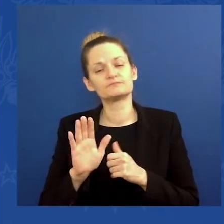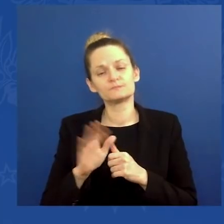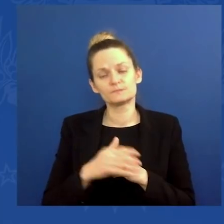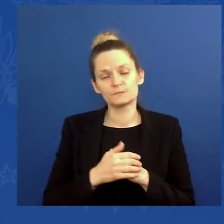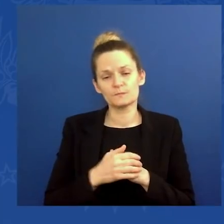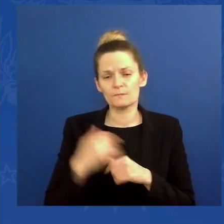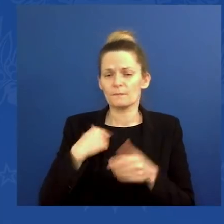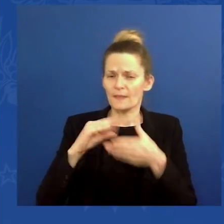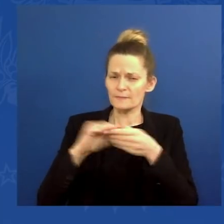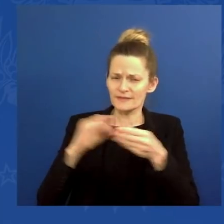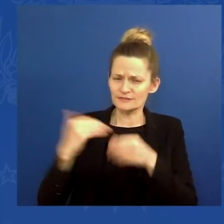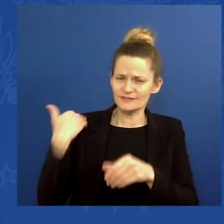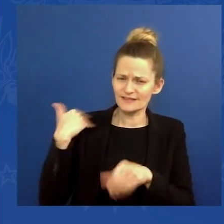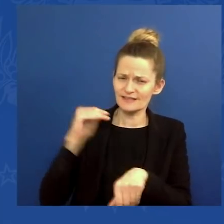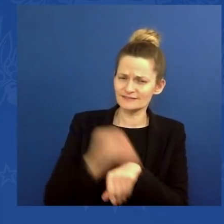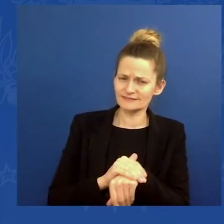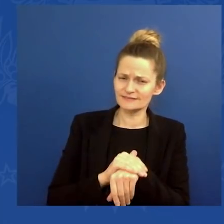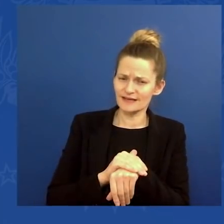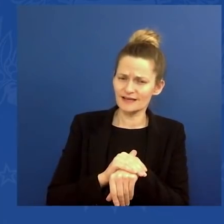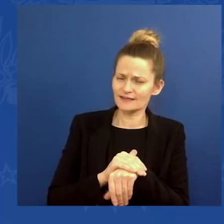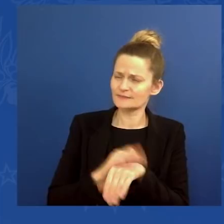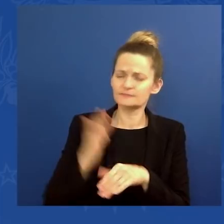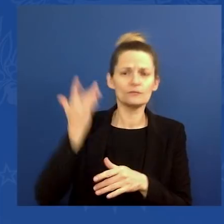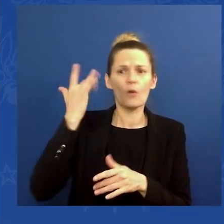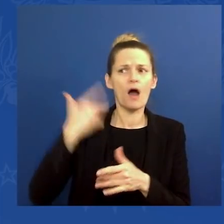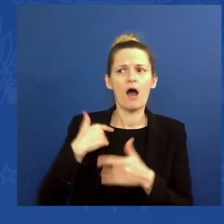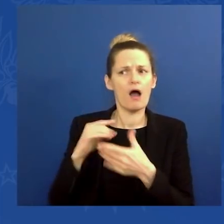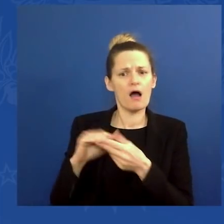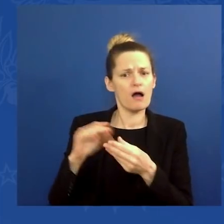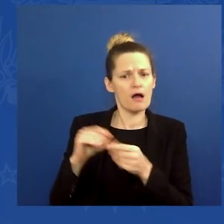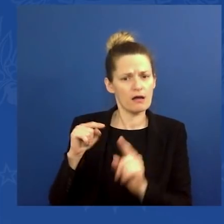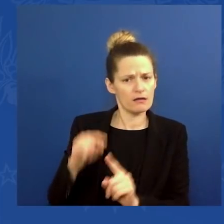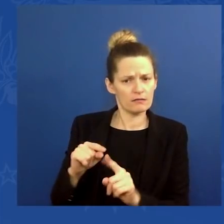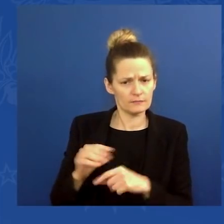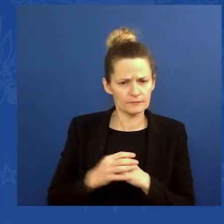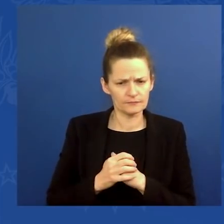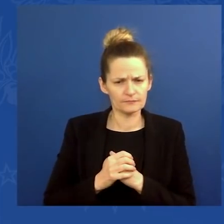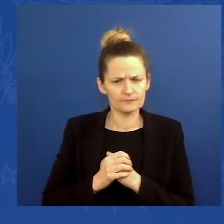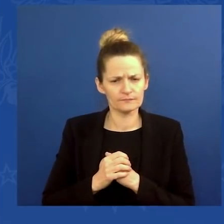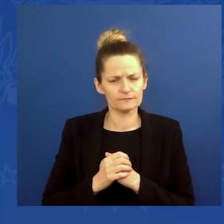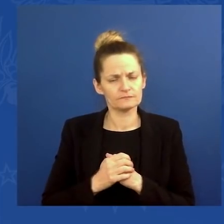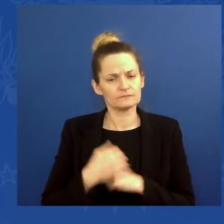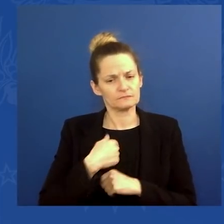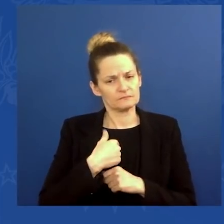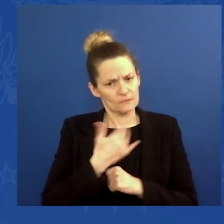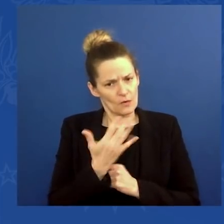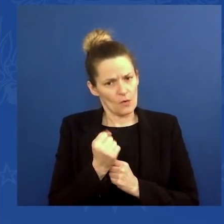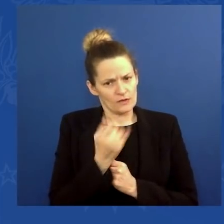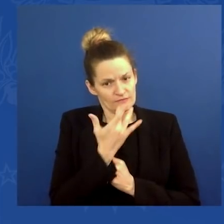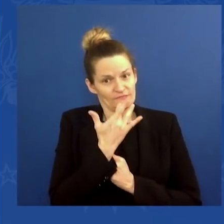I spoke about it last night because I had the privilege of being on a number of cadelles to Ireland,